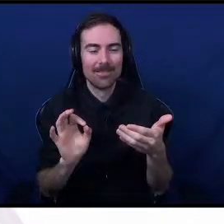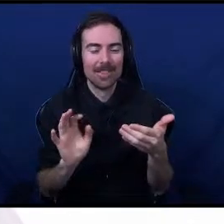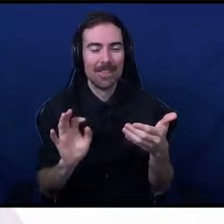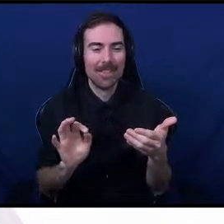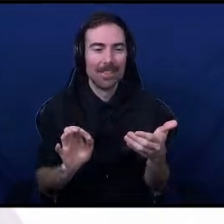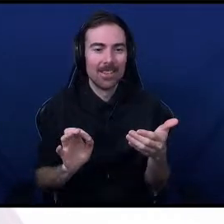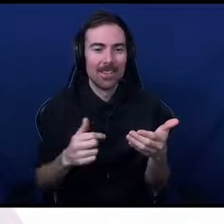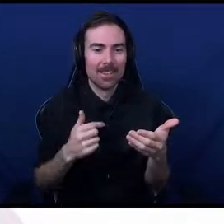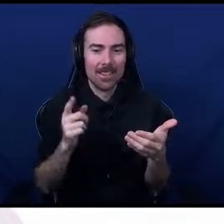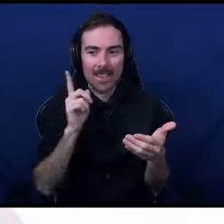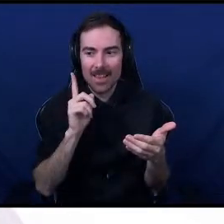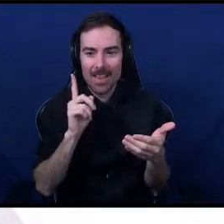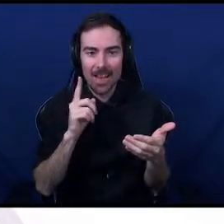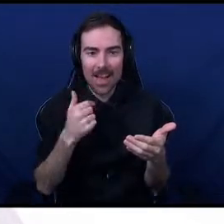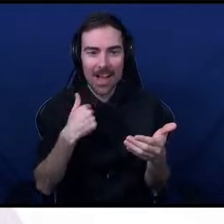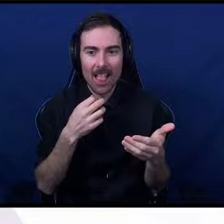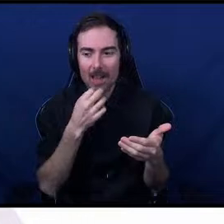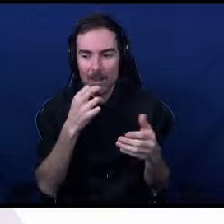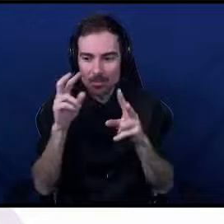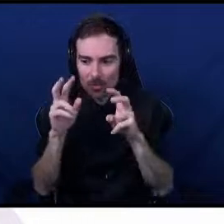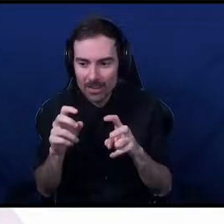It actually said that our mobile phones are usually